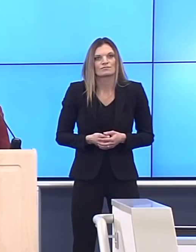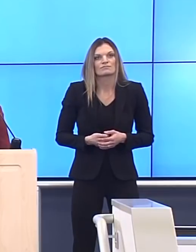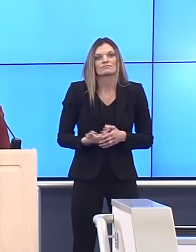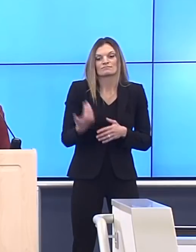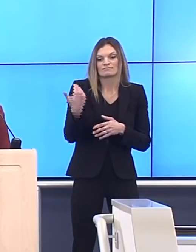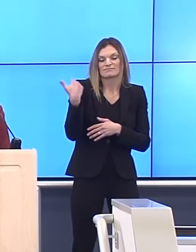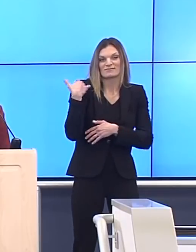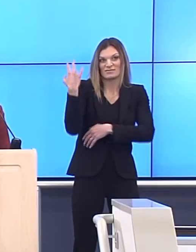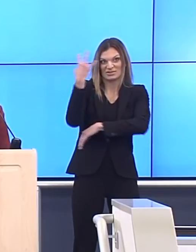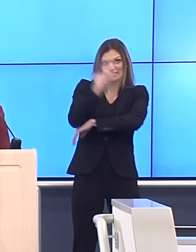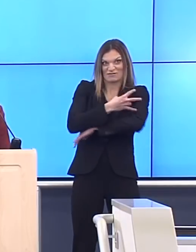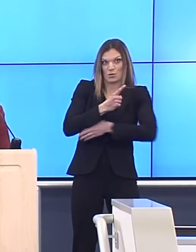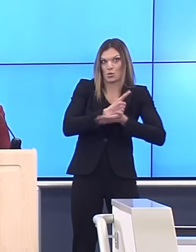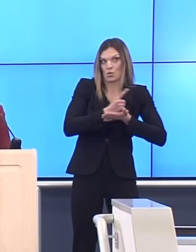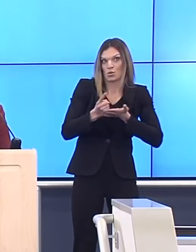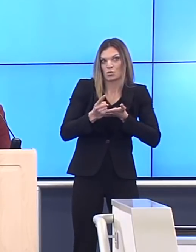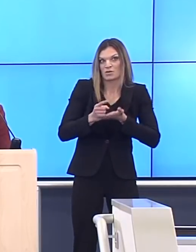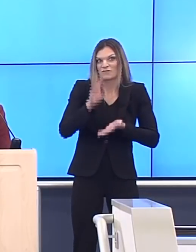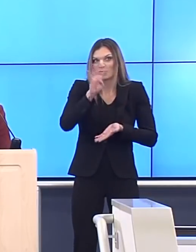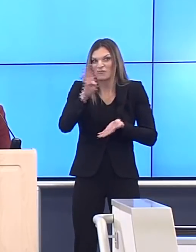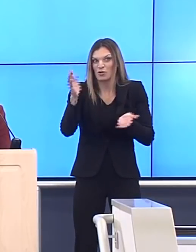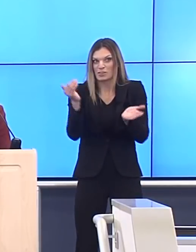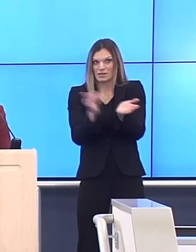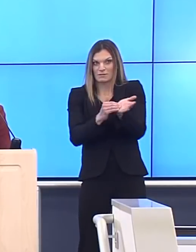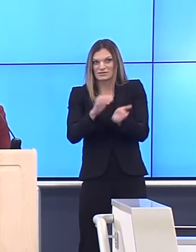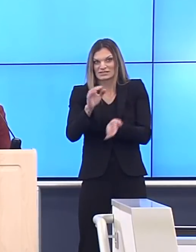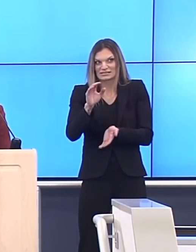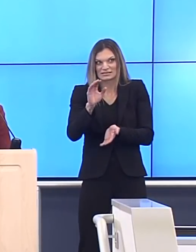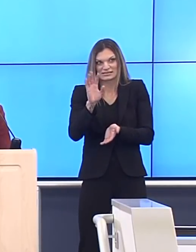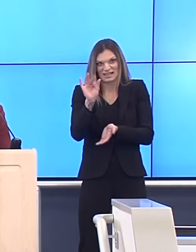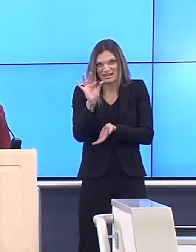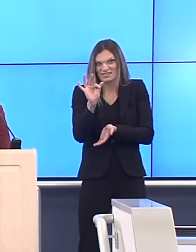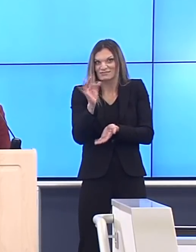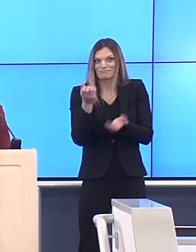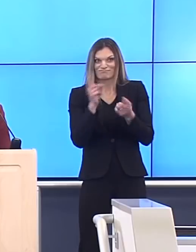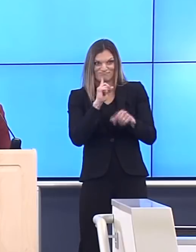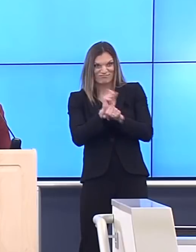CASES AND 7,994 DEATHS DUE TO